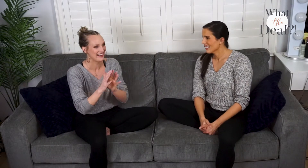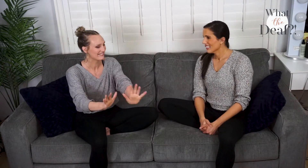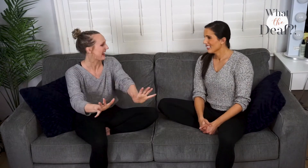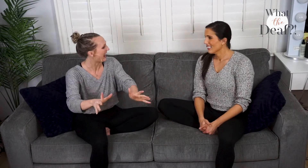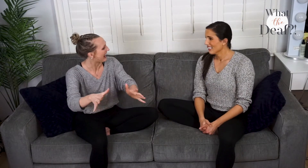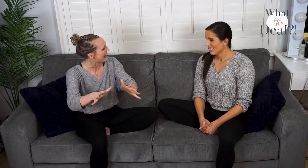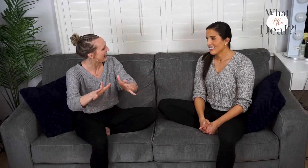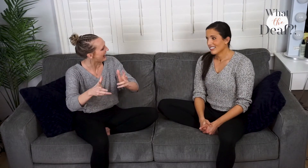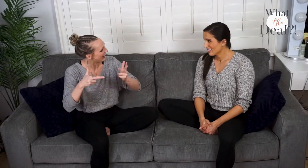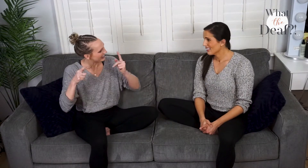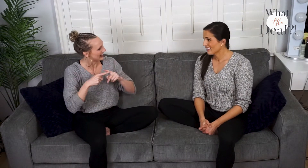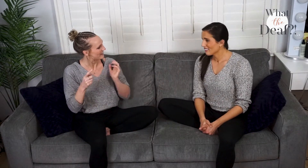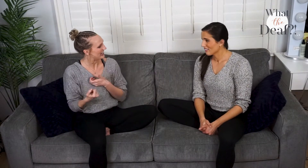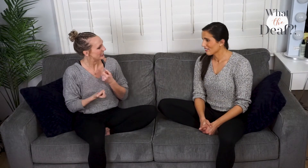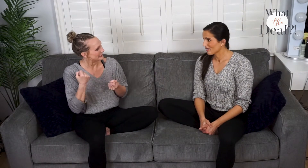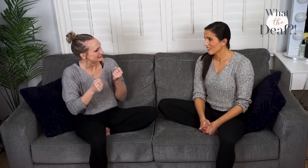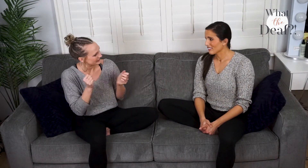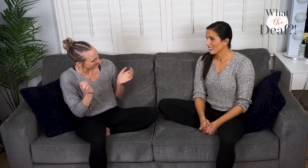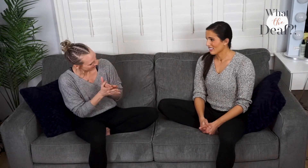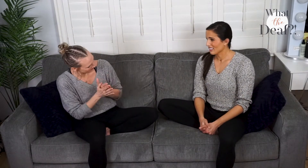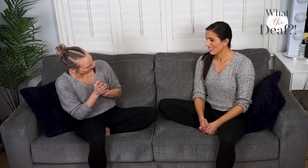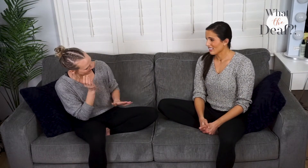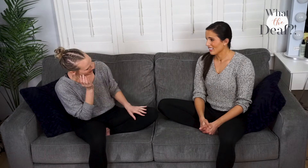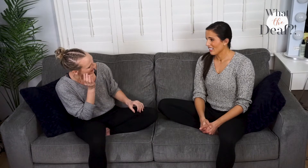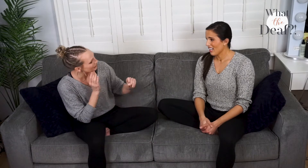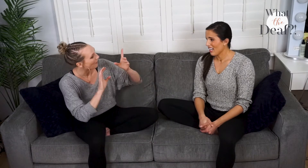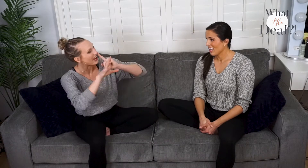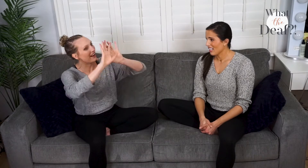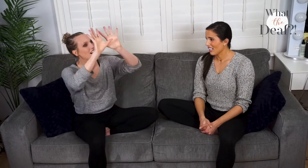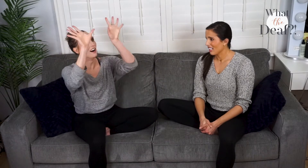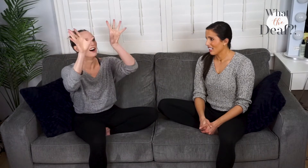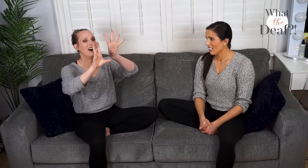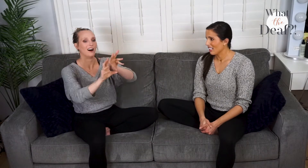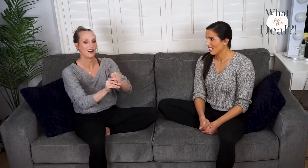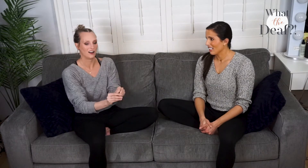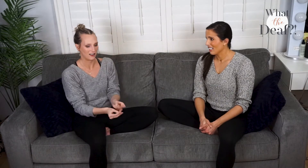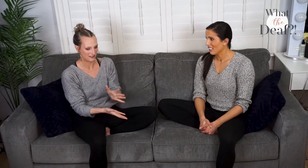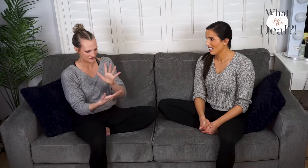So we walked all the way back to the car and yeah.